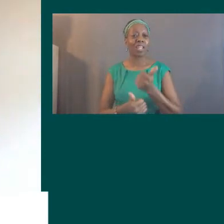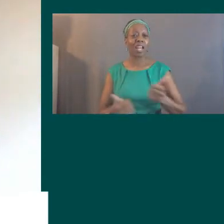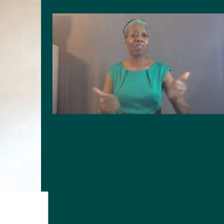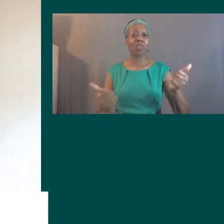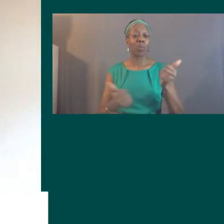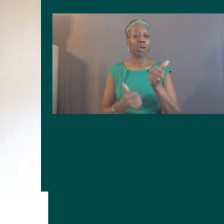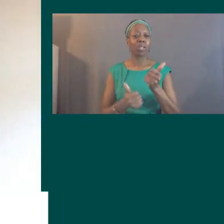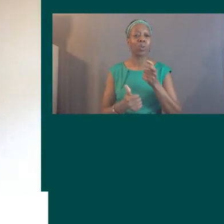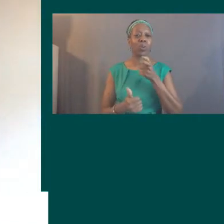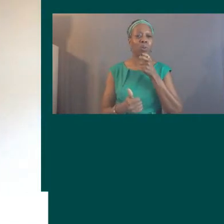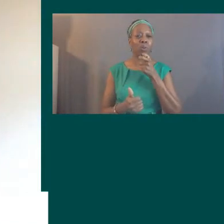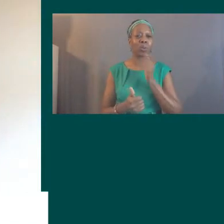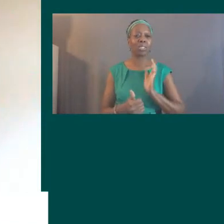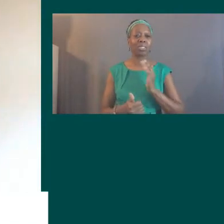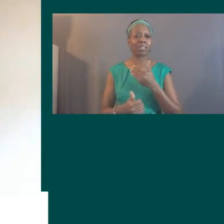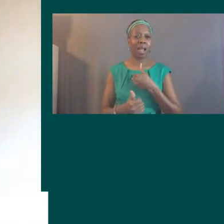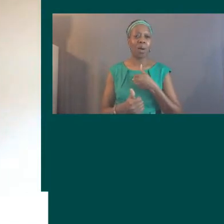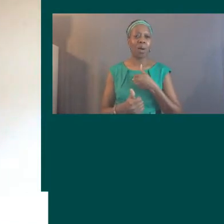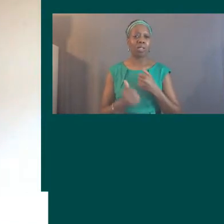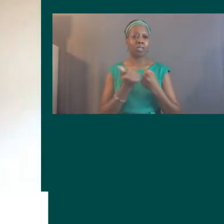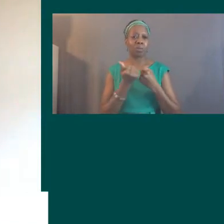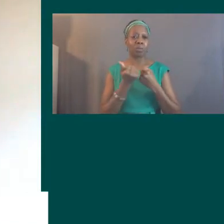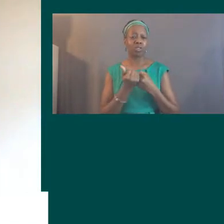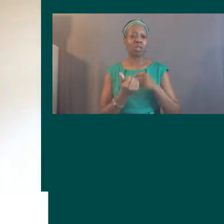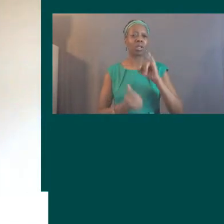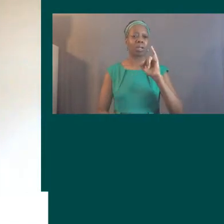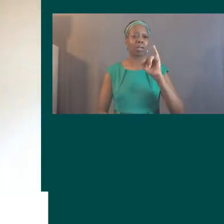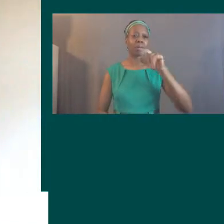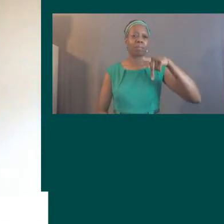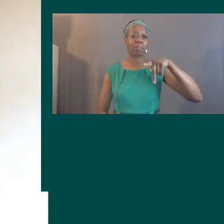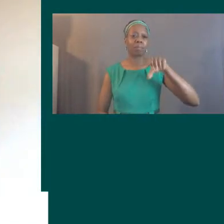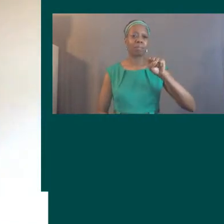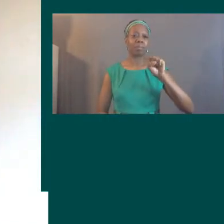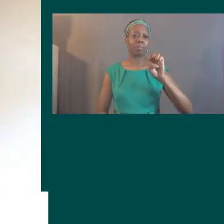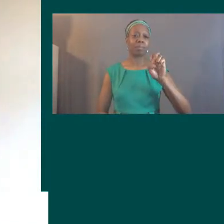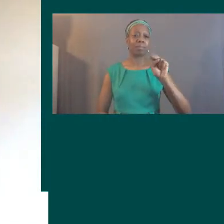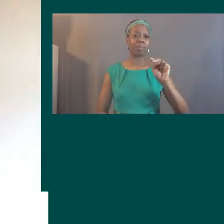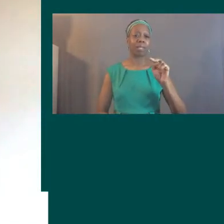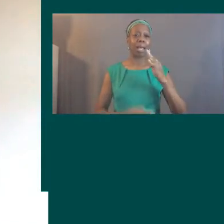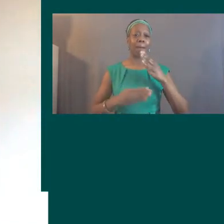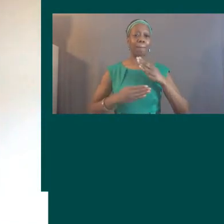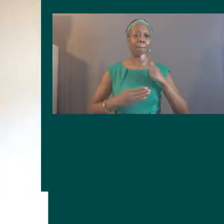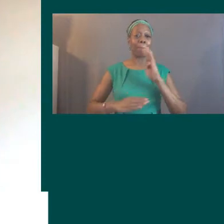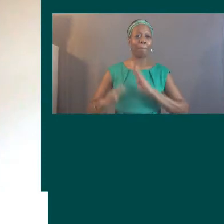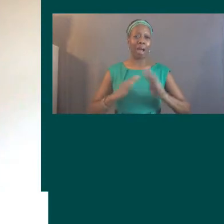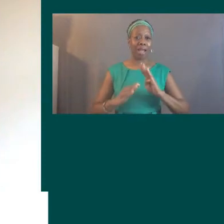Who is our sponsor of our Town hall Series. Now, first up this evening,